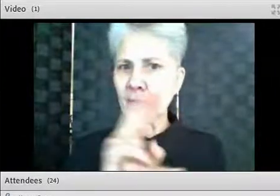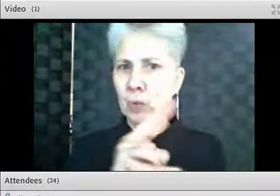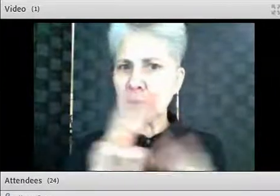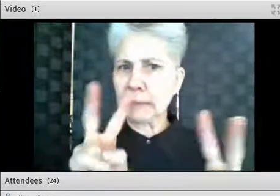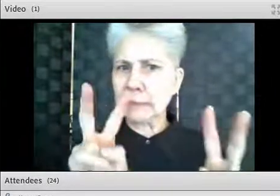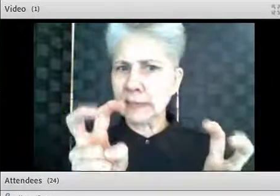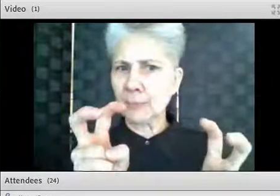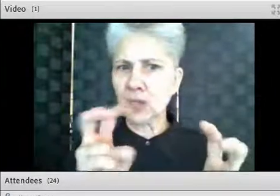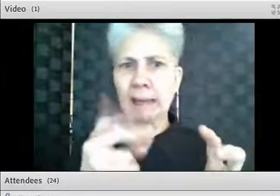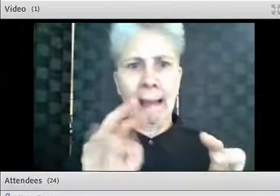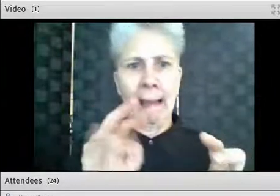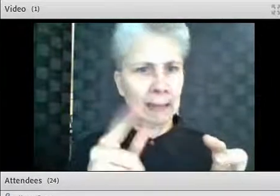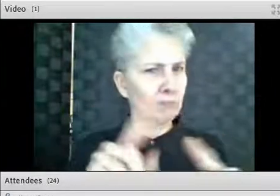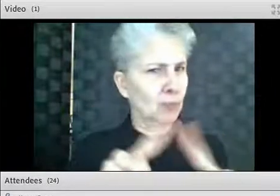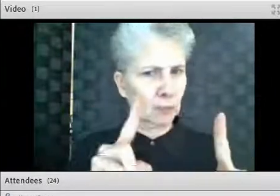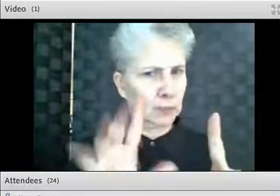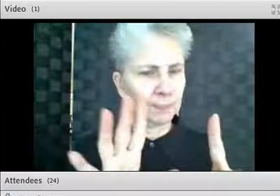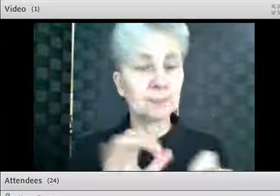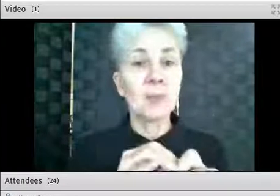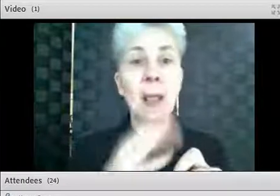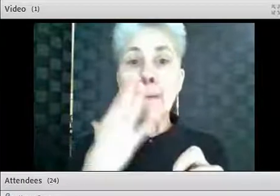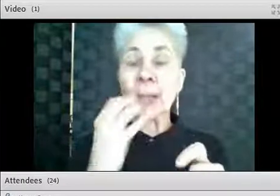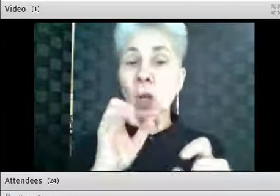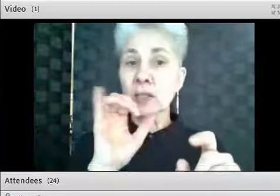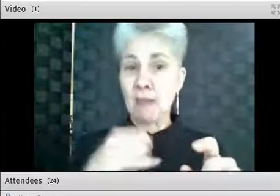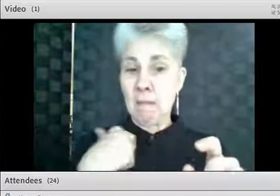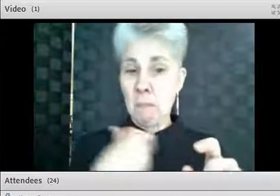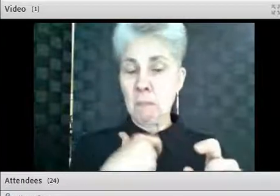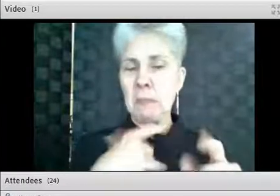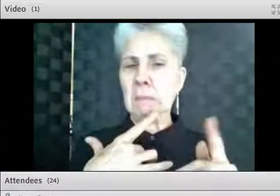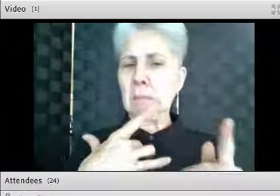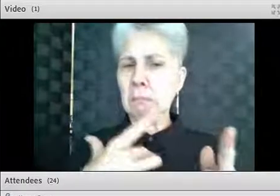Okay, so because of that, we can typically only assign